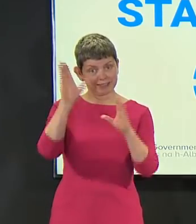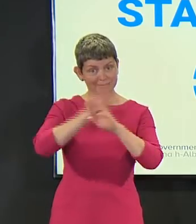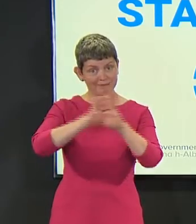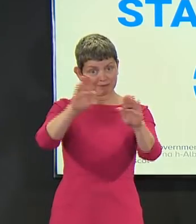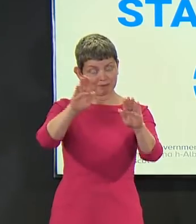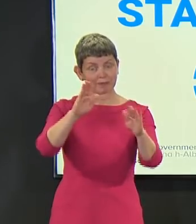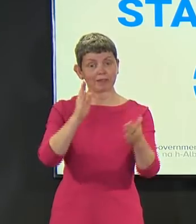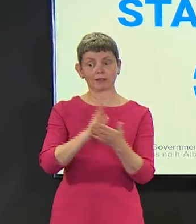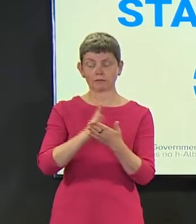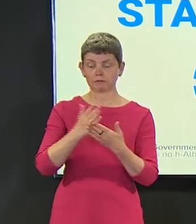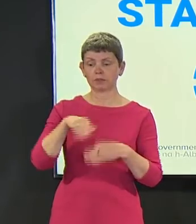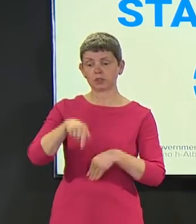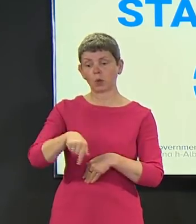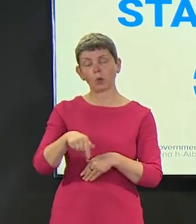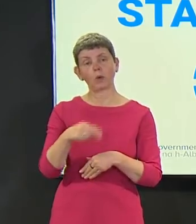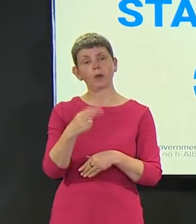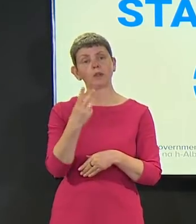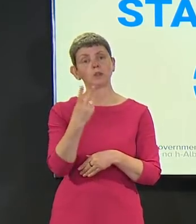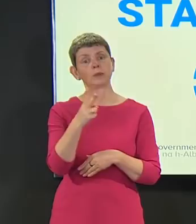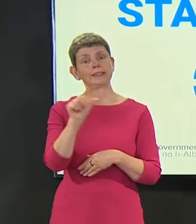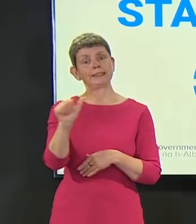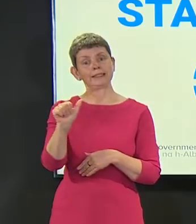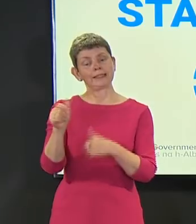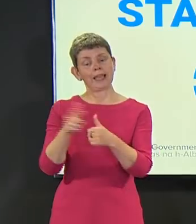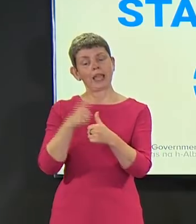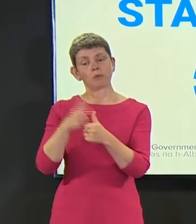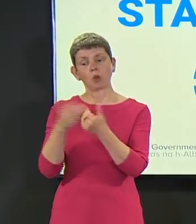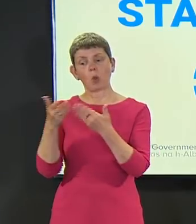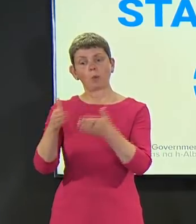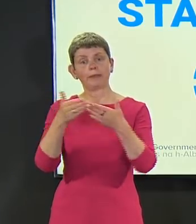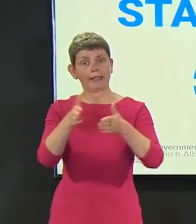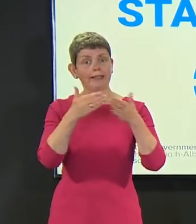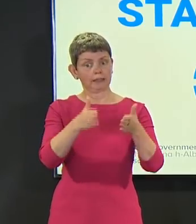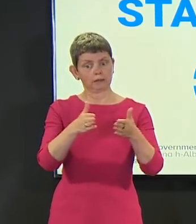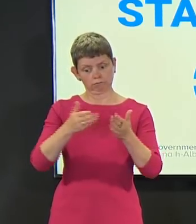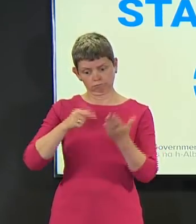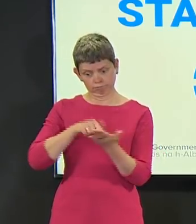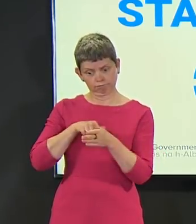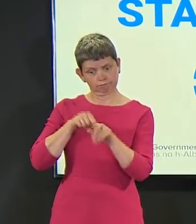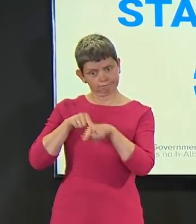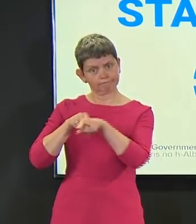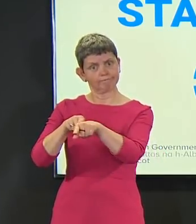for the reopening in line with the route map starting with uh well schools have gone back over